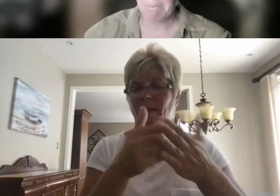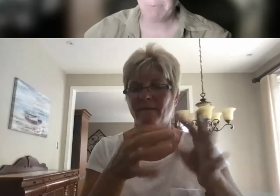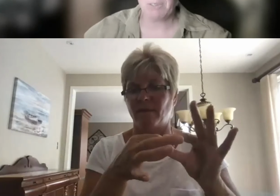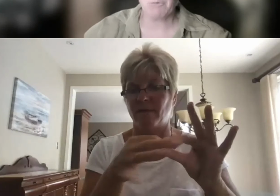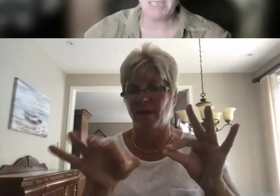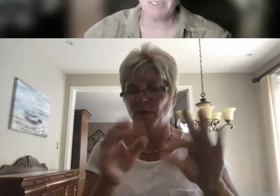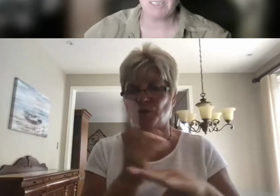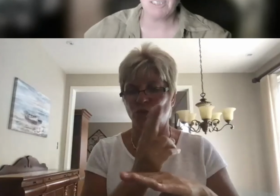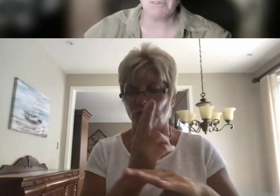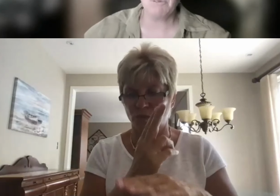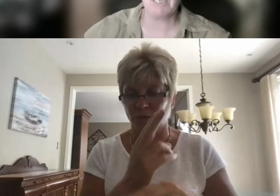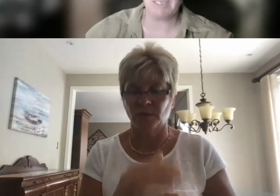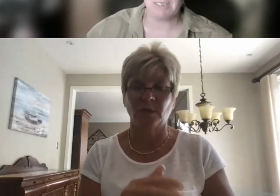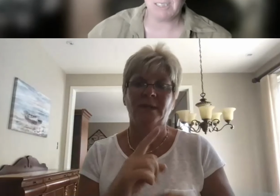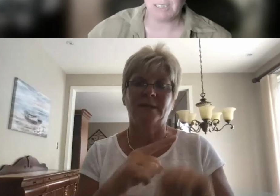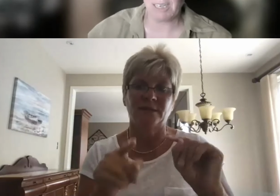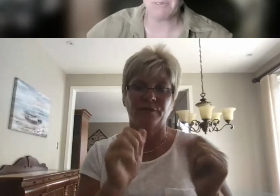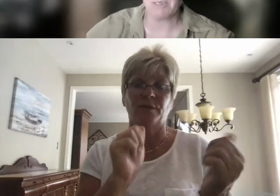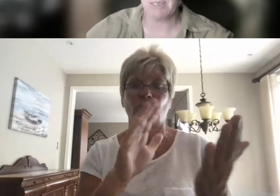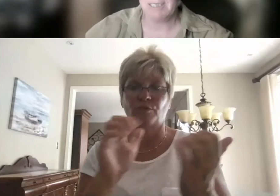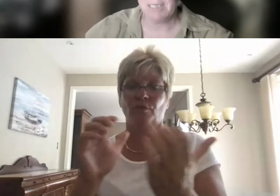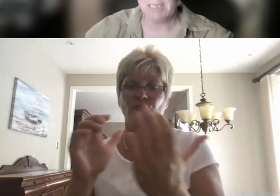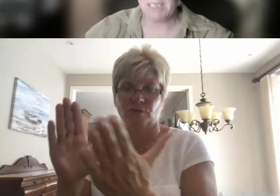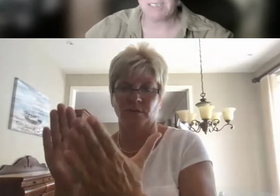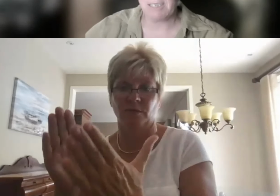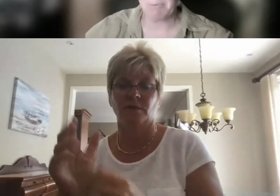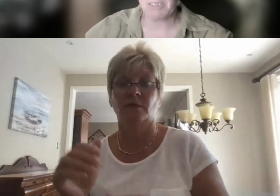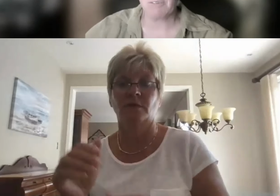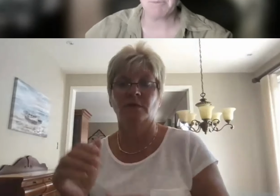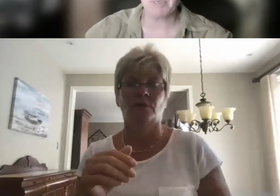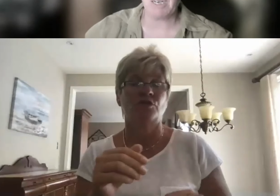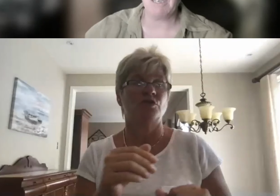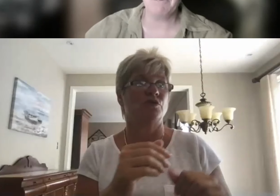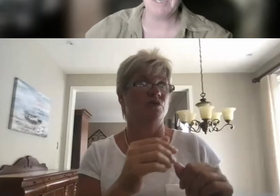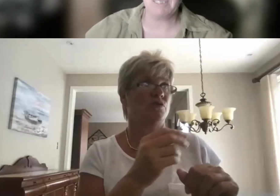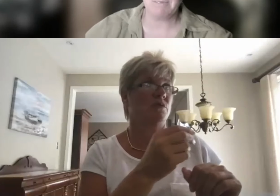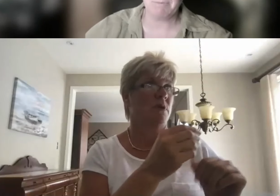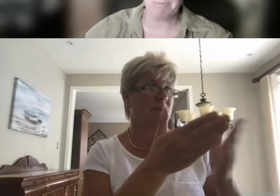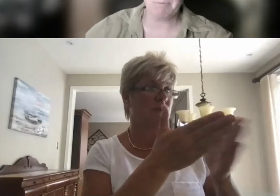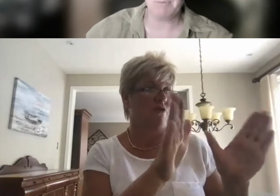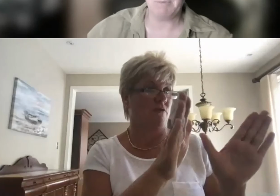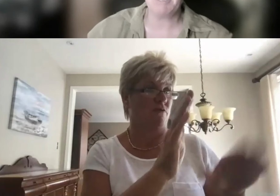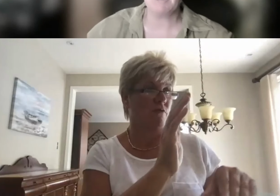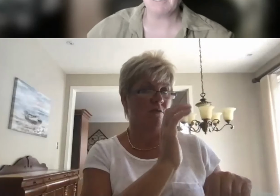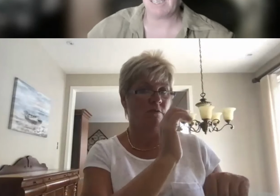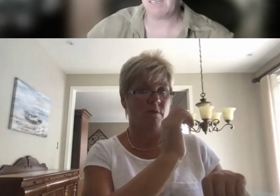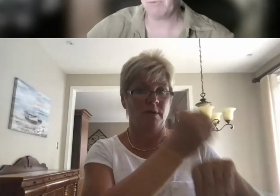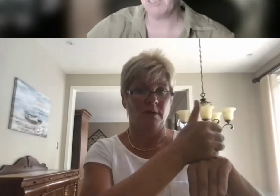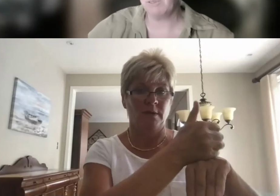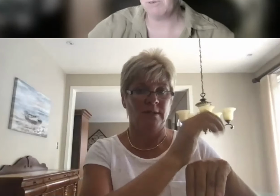there's ways to use the general dataset but stripped of the pieces where you